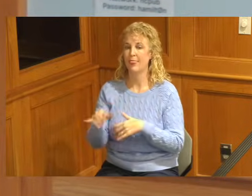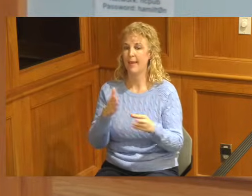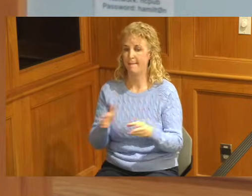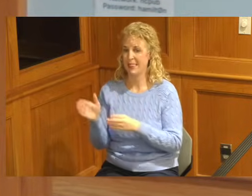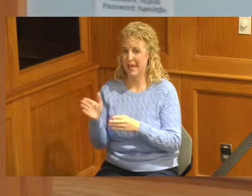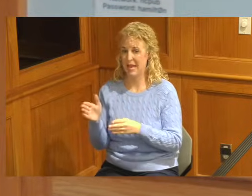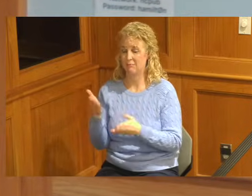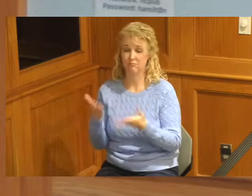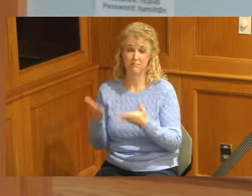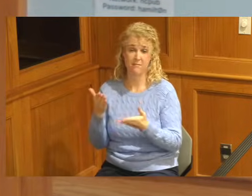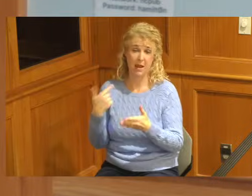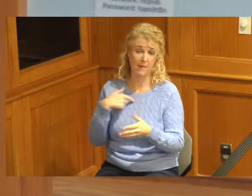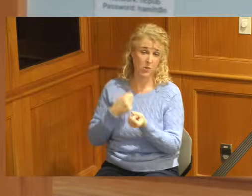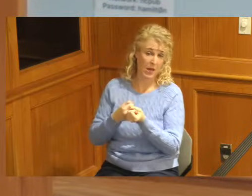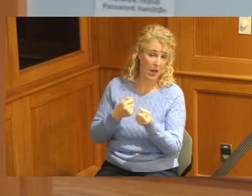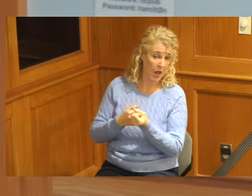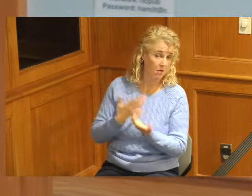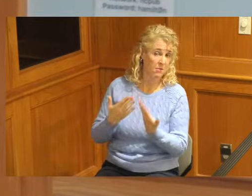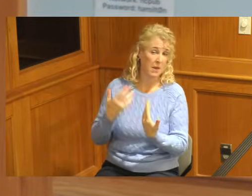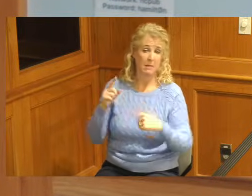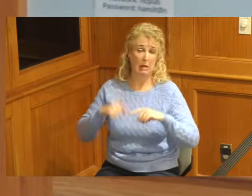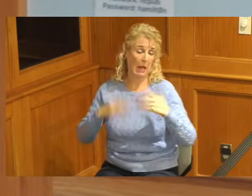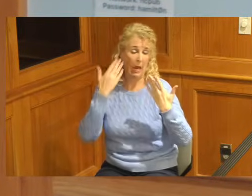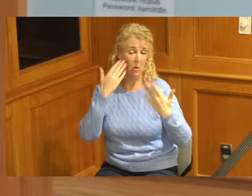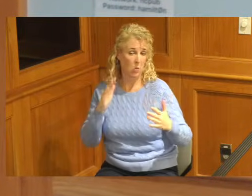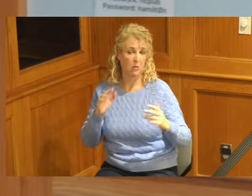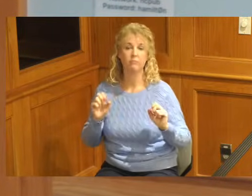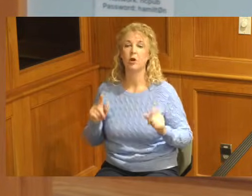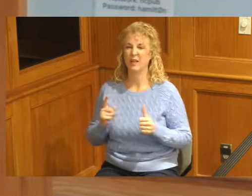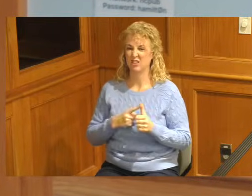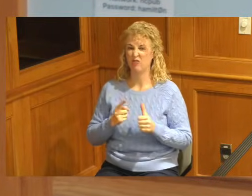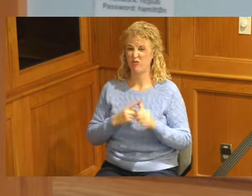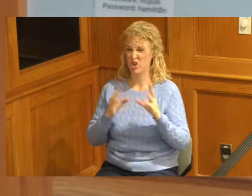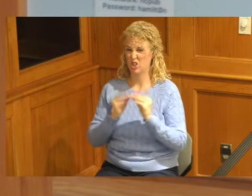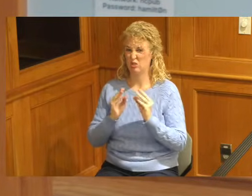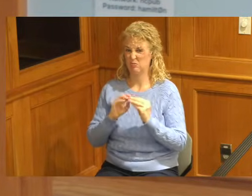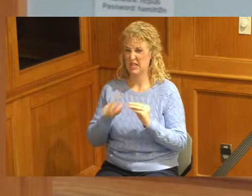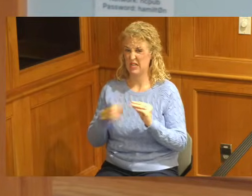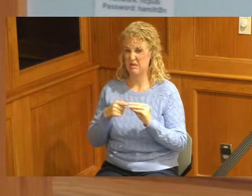And just us helping us understand a little better. Okay. So it's the first meeting or introductory